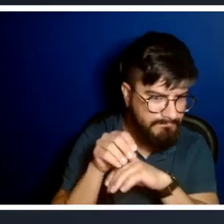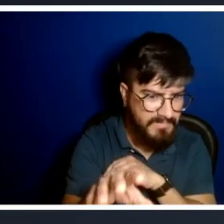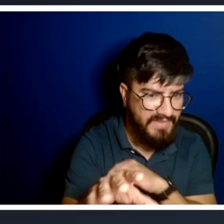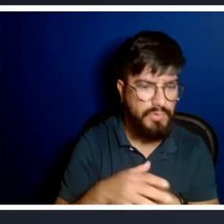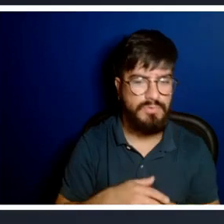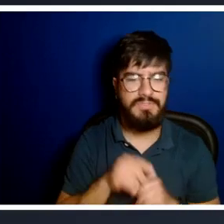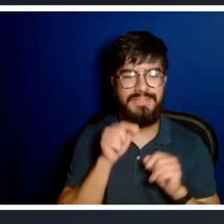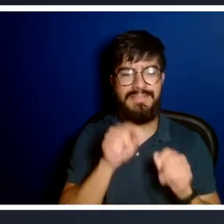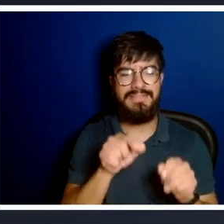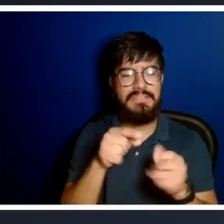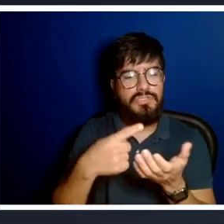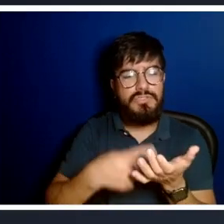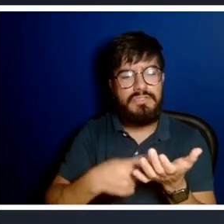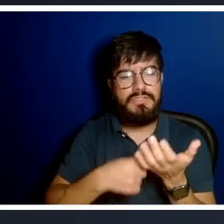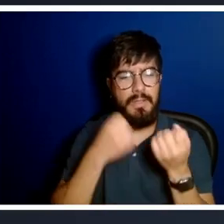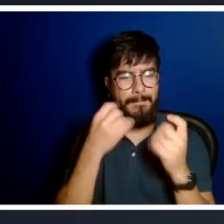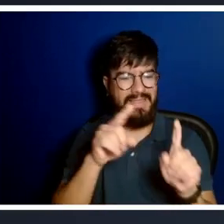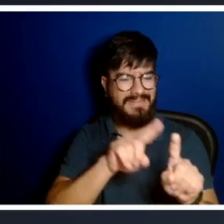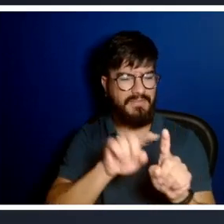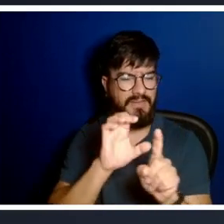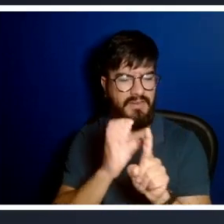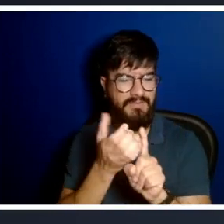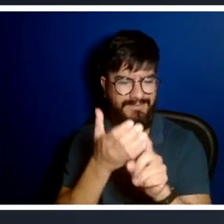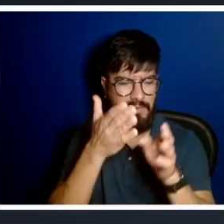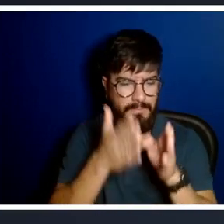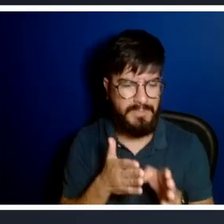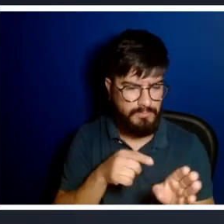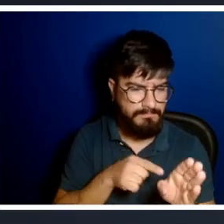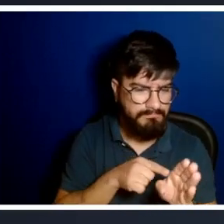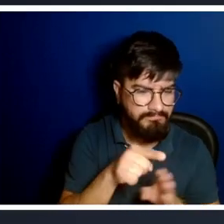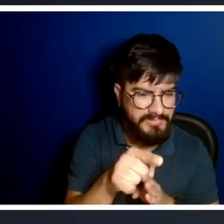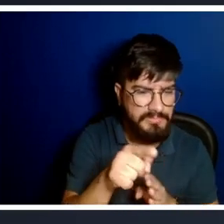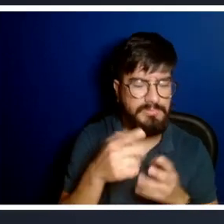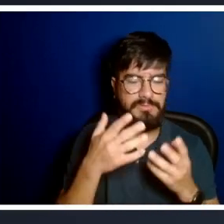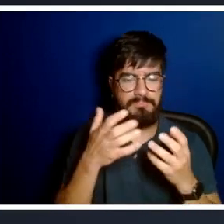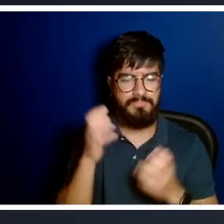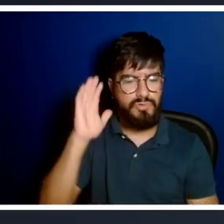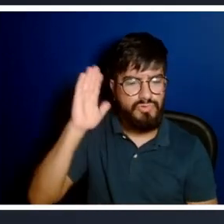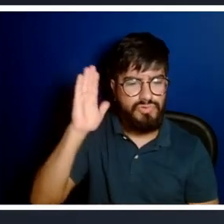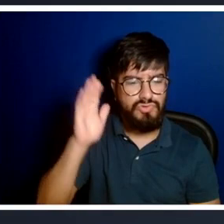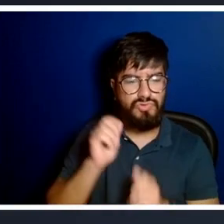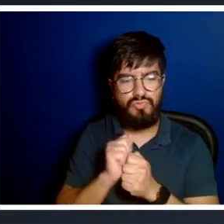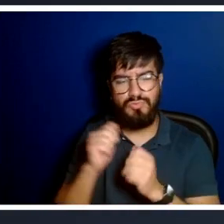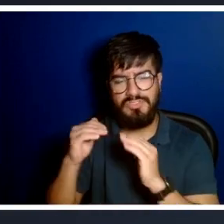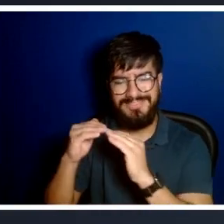which I plan to facilitate with my colleague Irina Rubenstein. Here we see slides from our